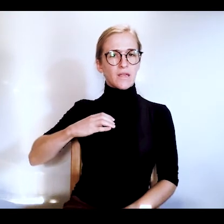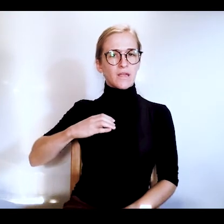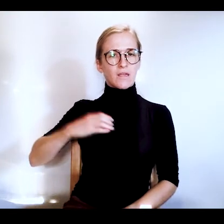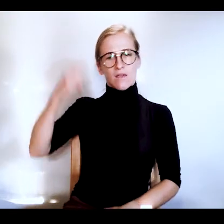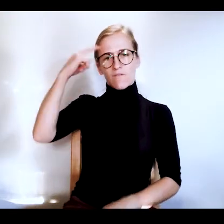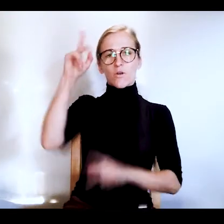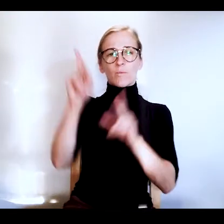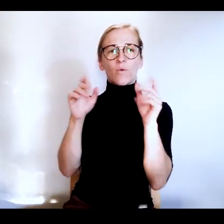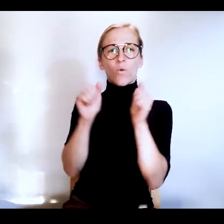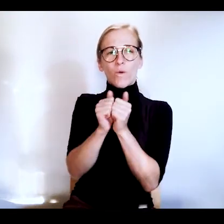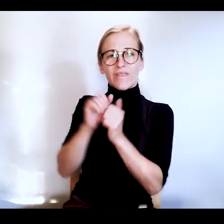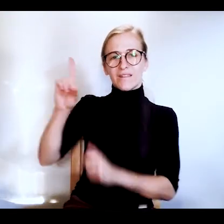for those with disabilities?